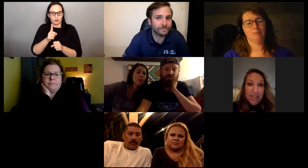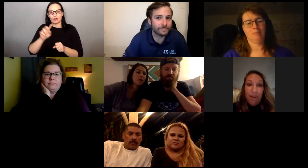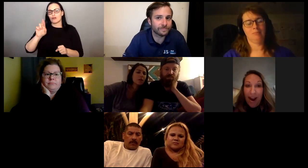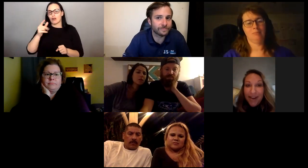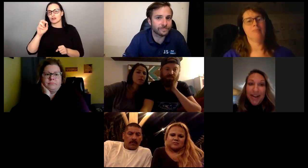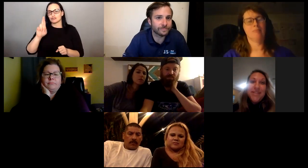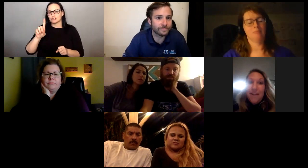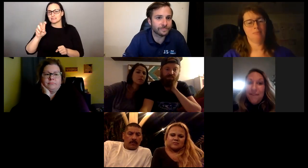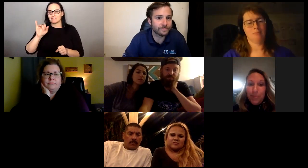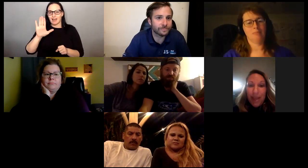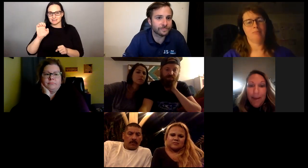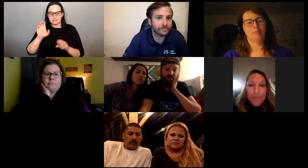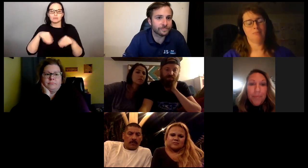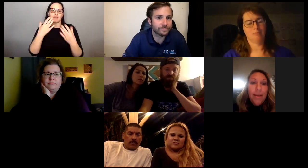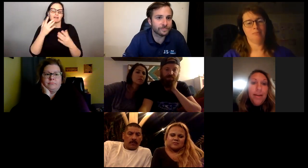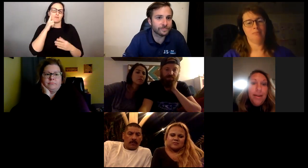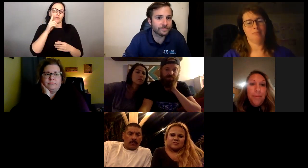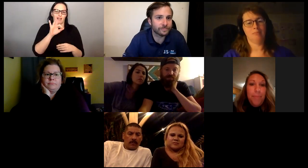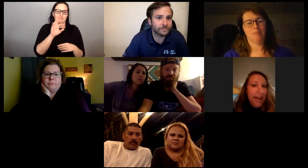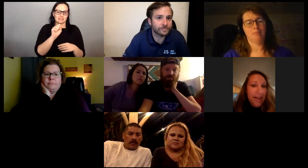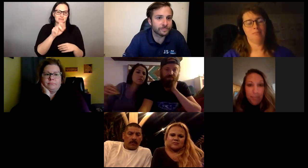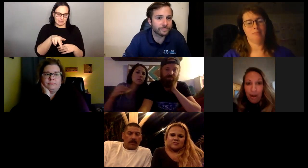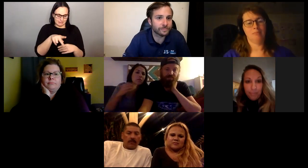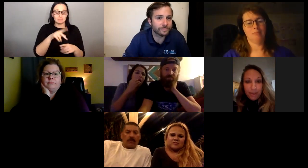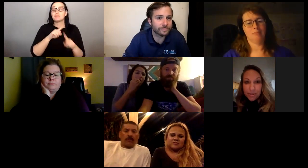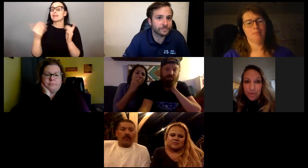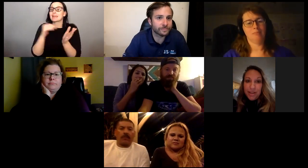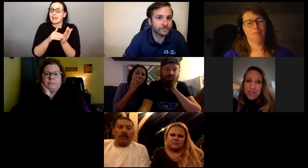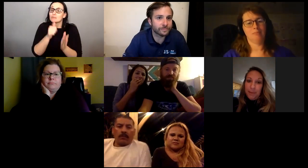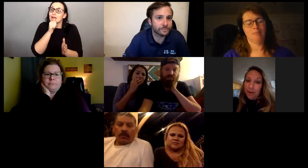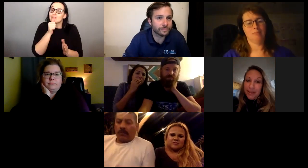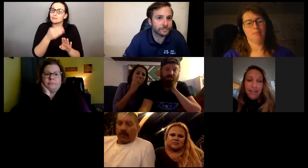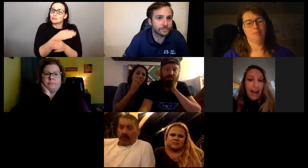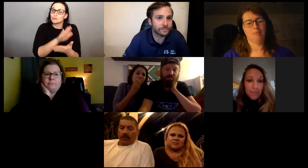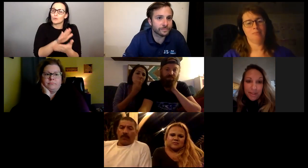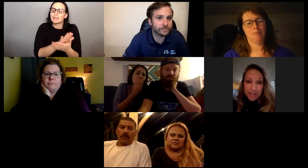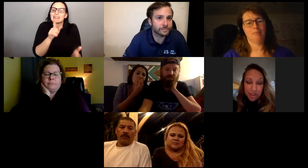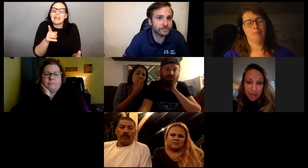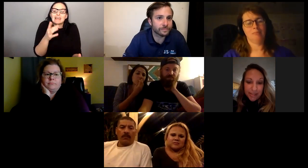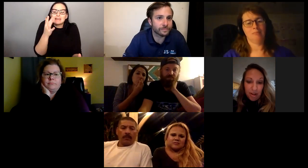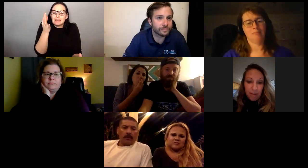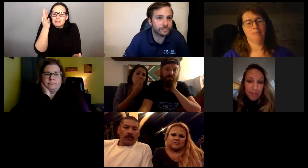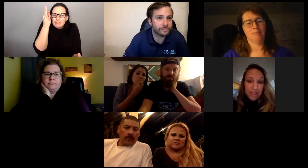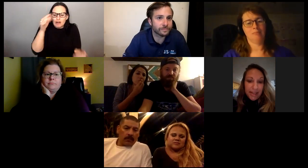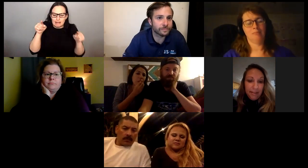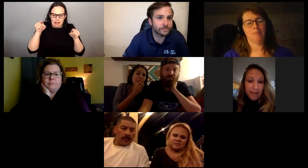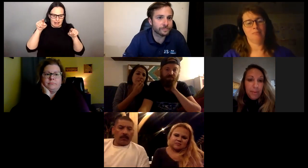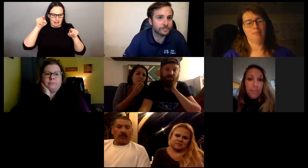provided in his ifsp but again it's a private preschool they just barely align with the district so